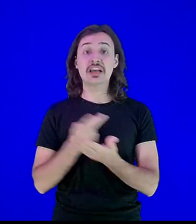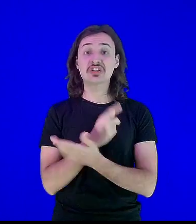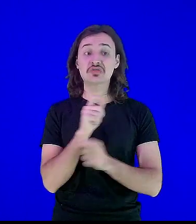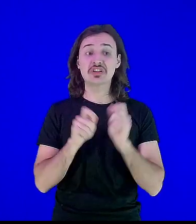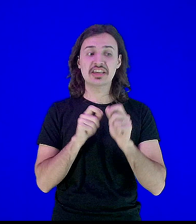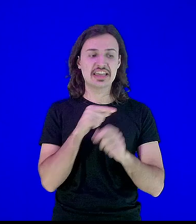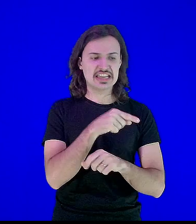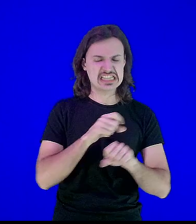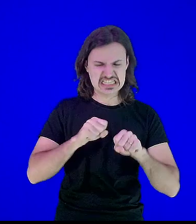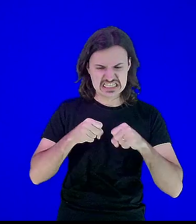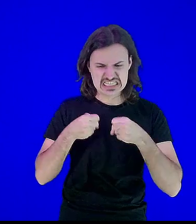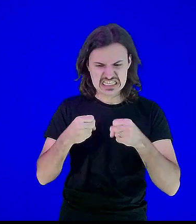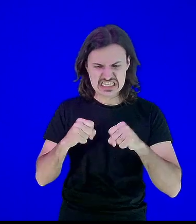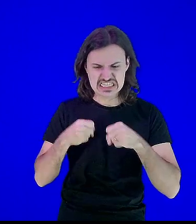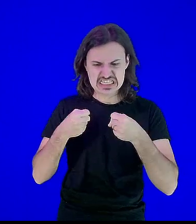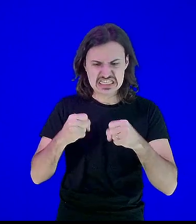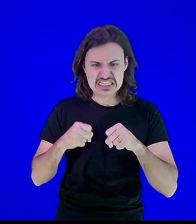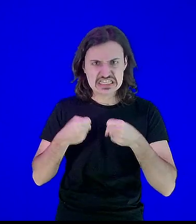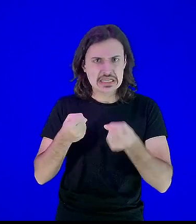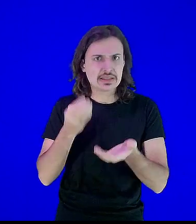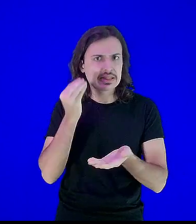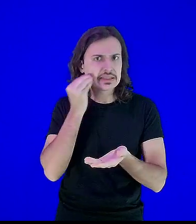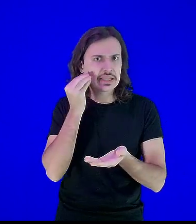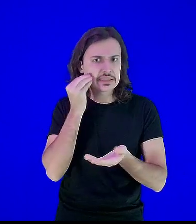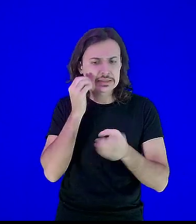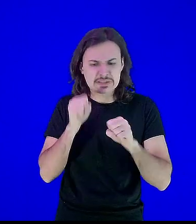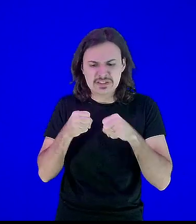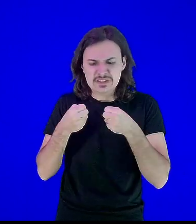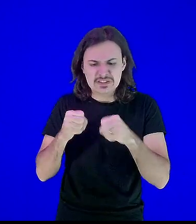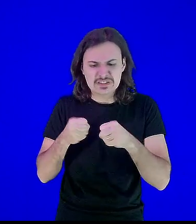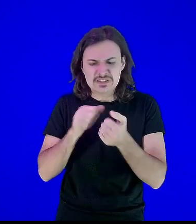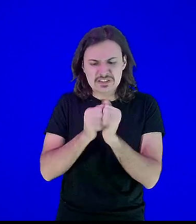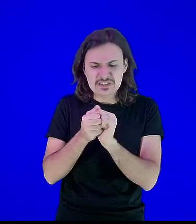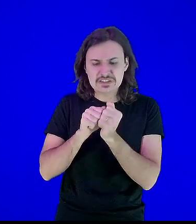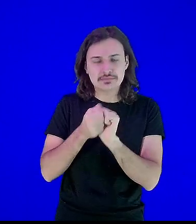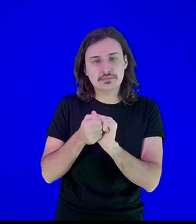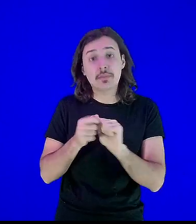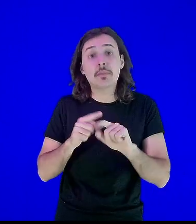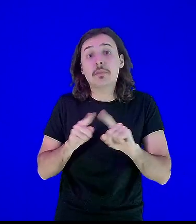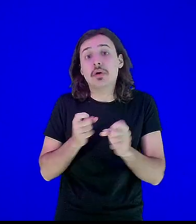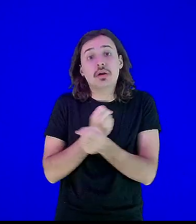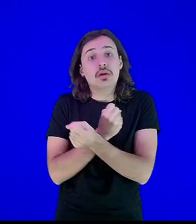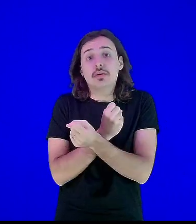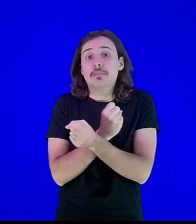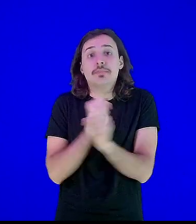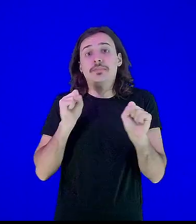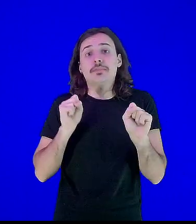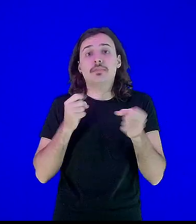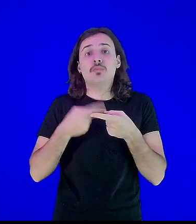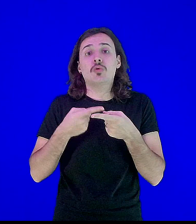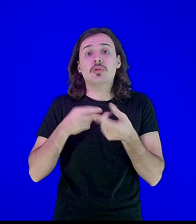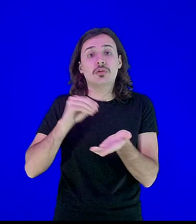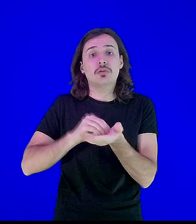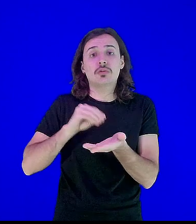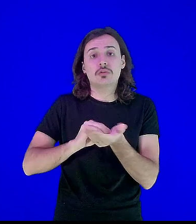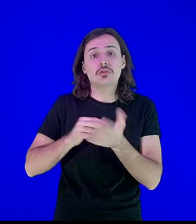because Vue doesn't have any context about how to parse, how to use those components